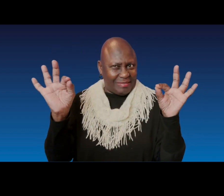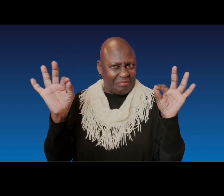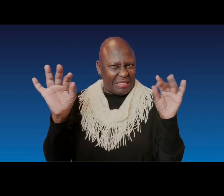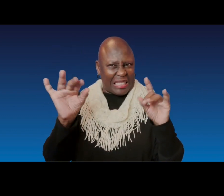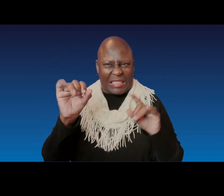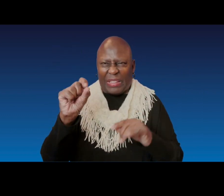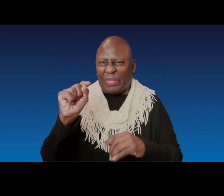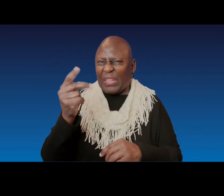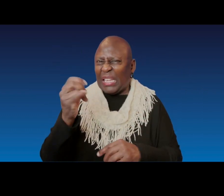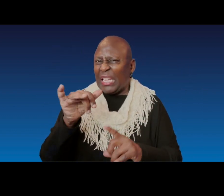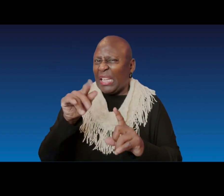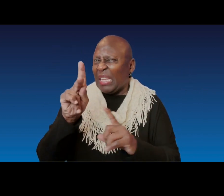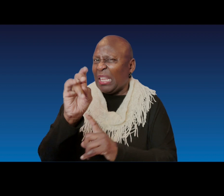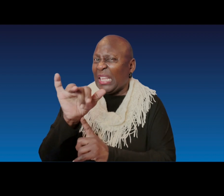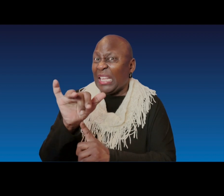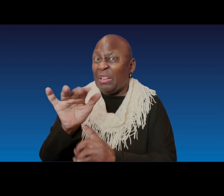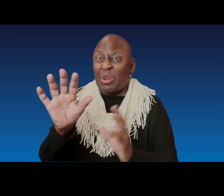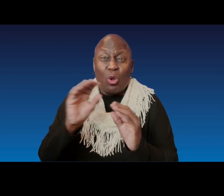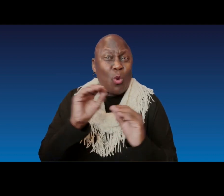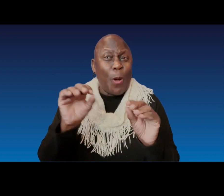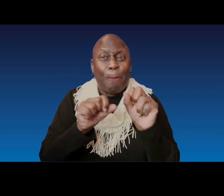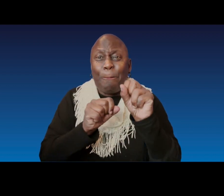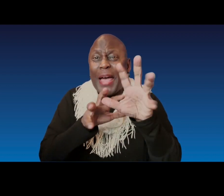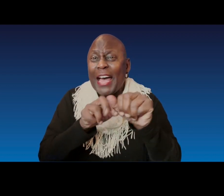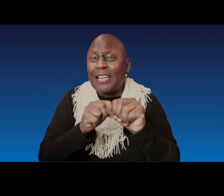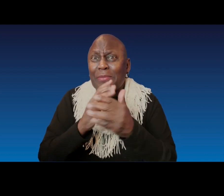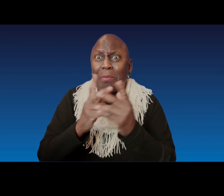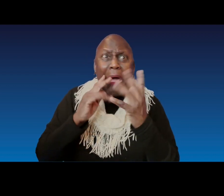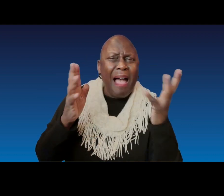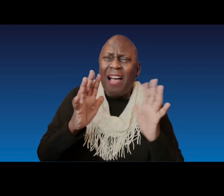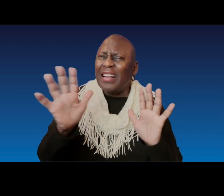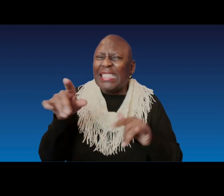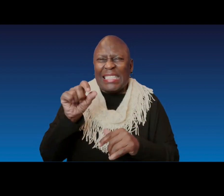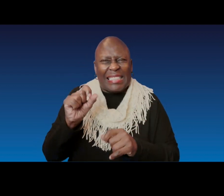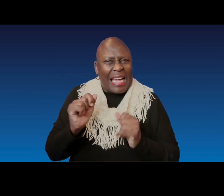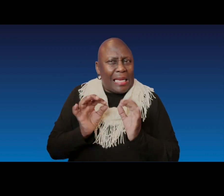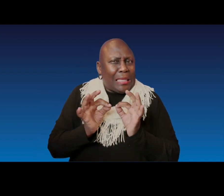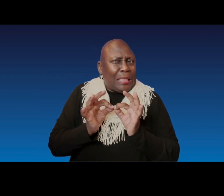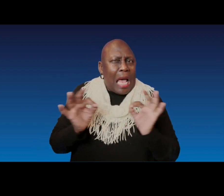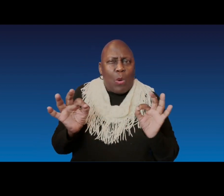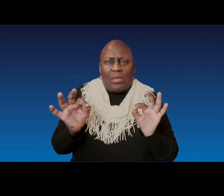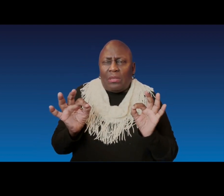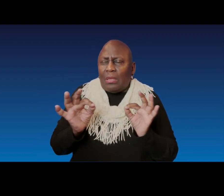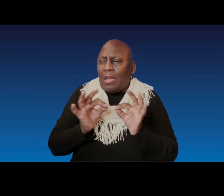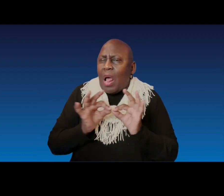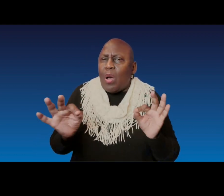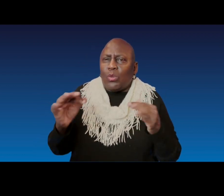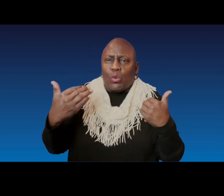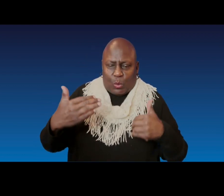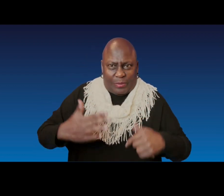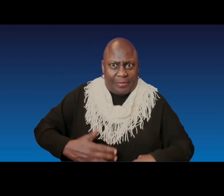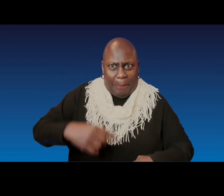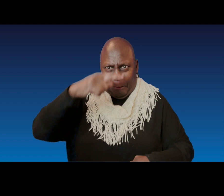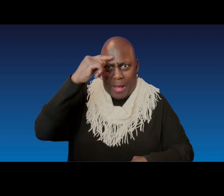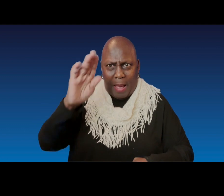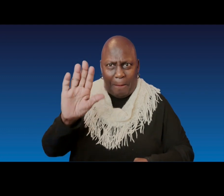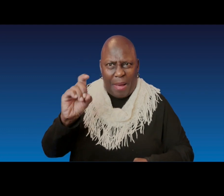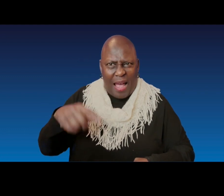And that has a ripple effect. Language is key. There is no magic to it